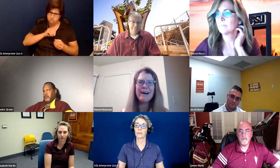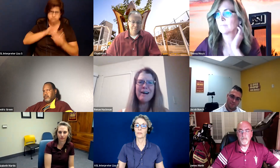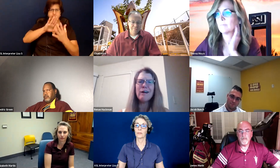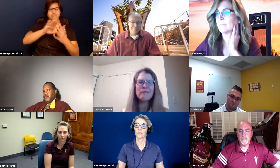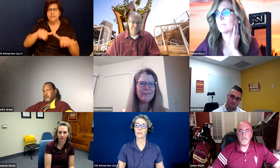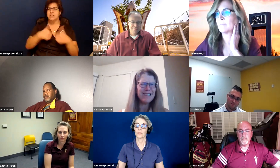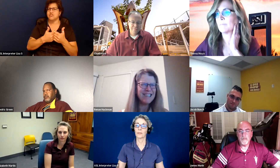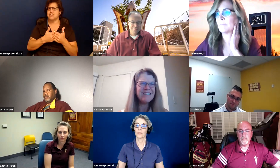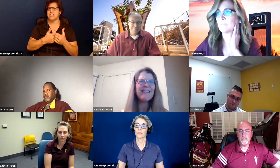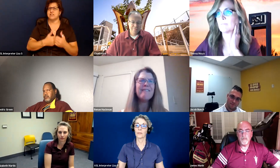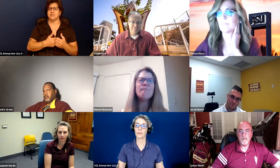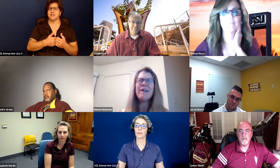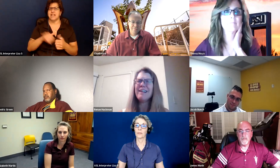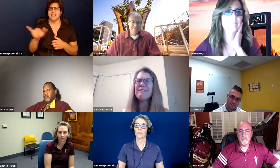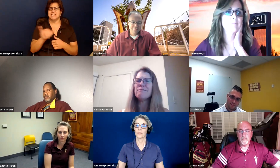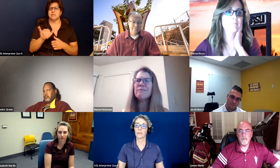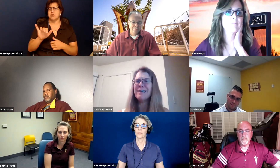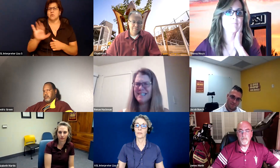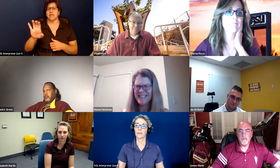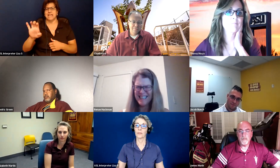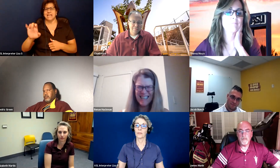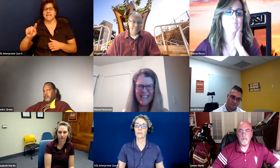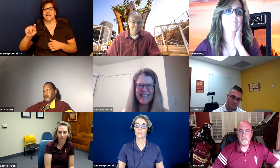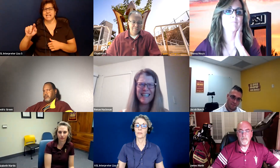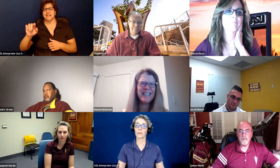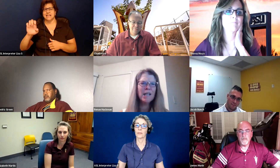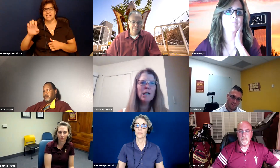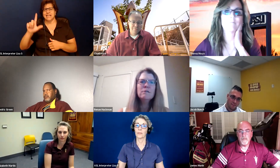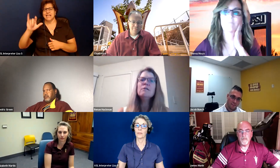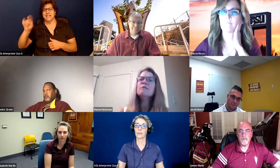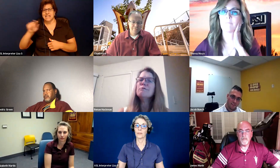Elizabeth myself